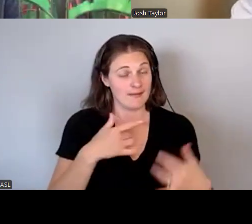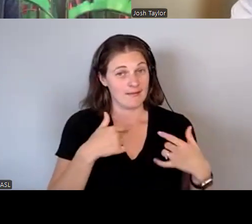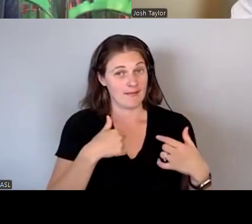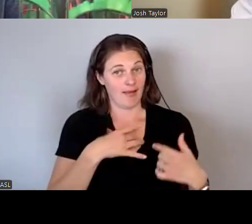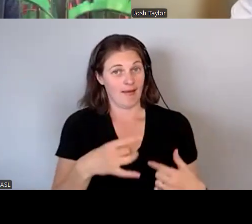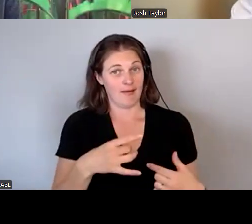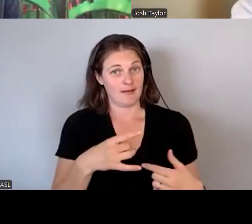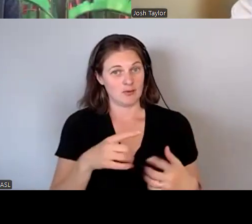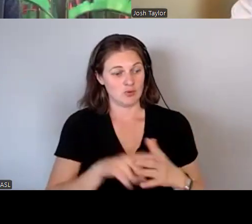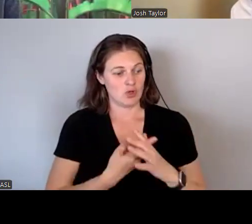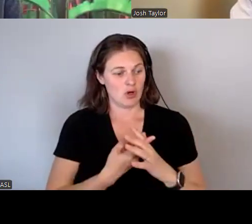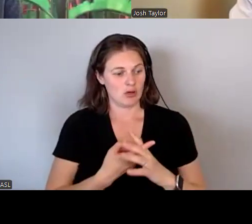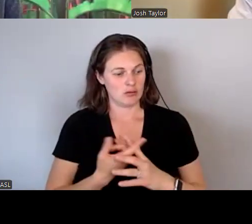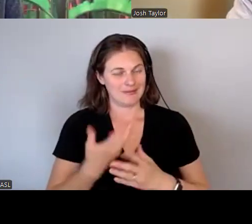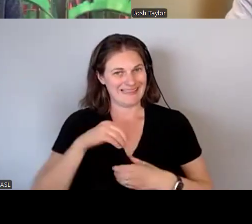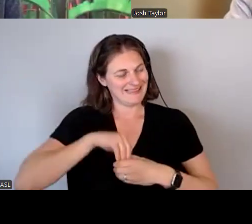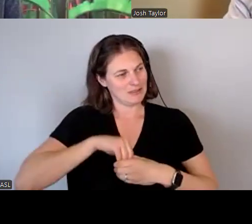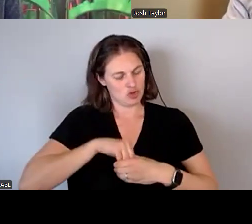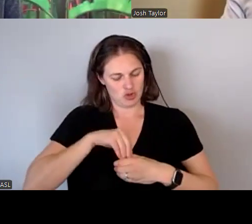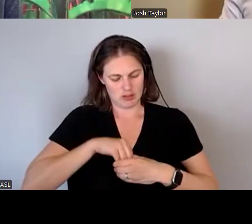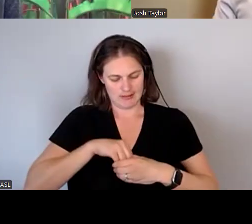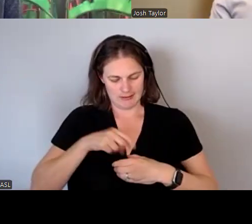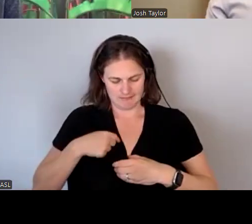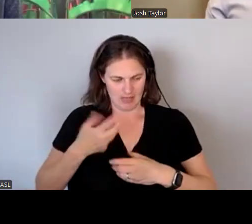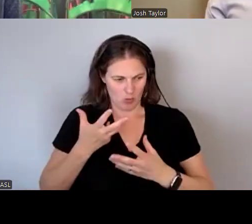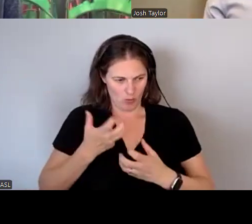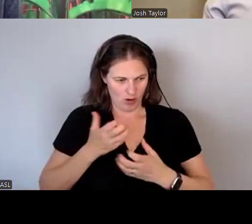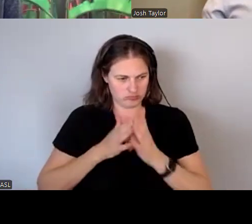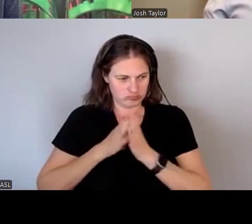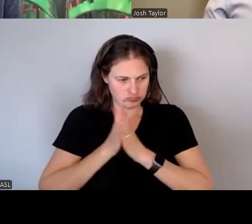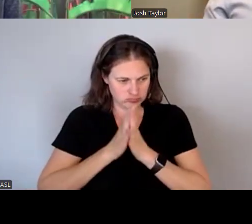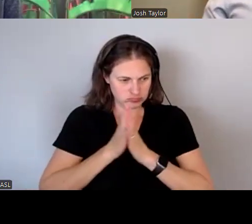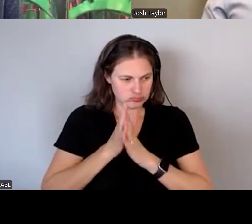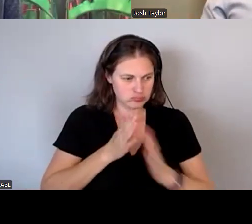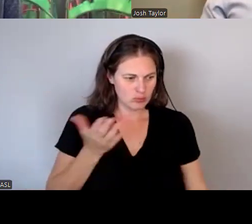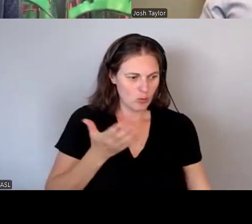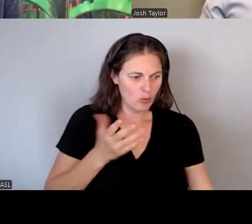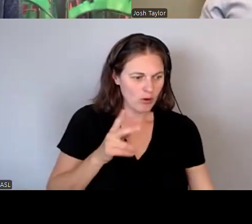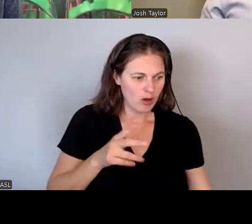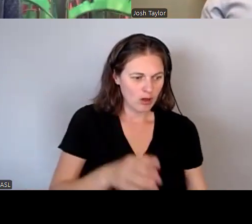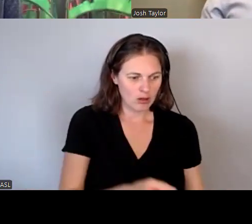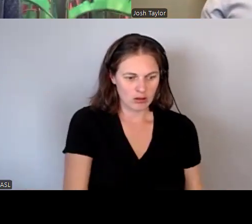you know, what do you want to do? What kind of a project? Who are the decision makers?